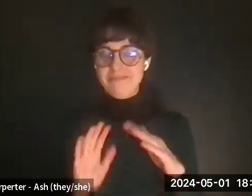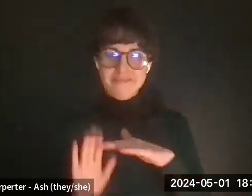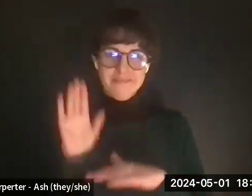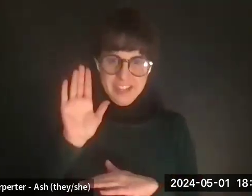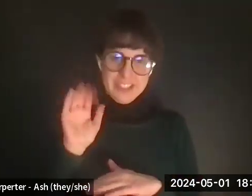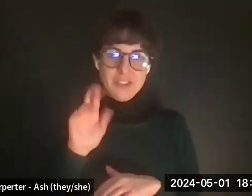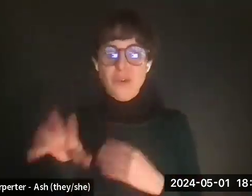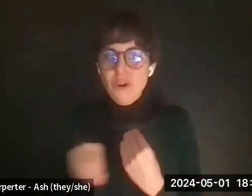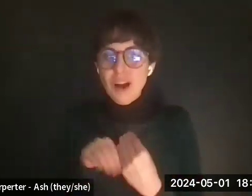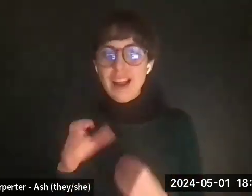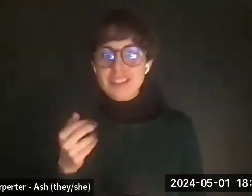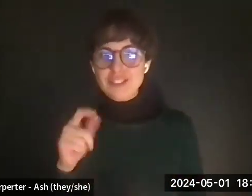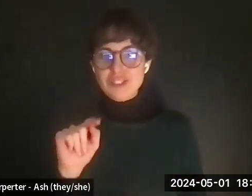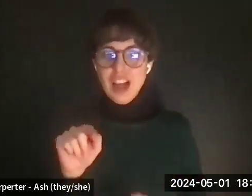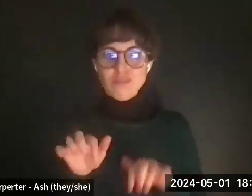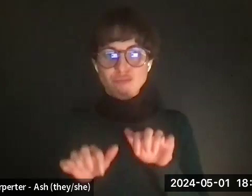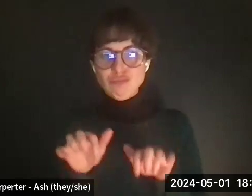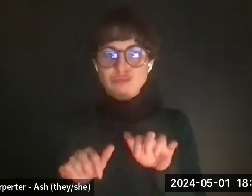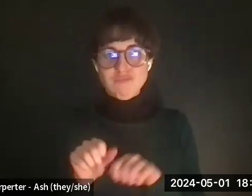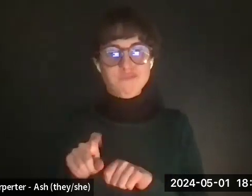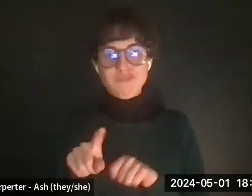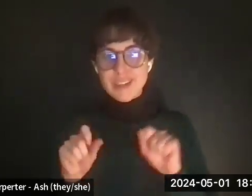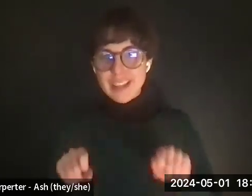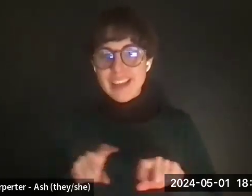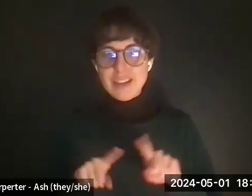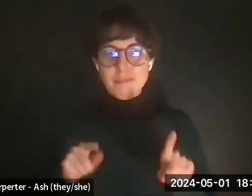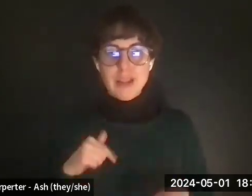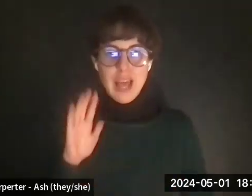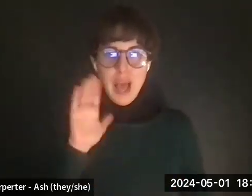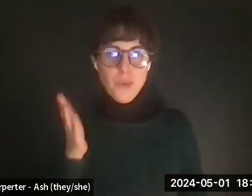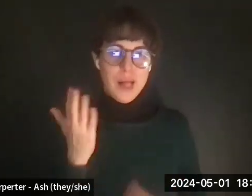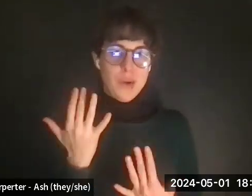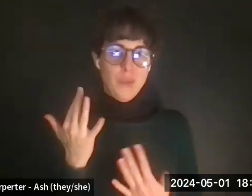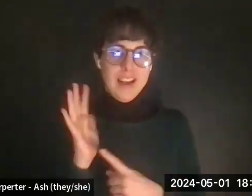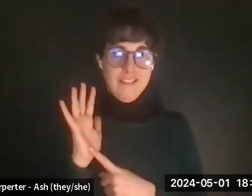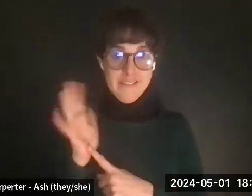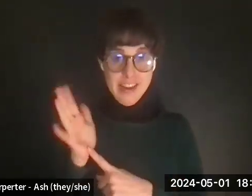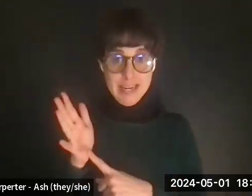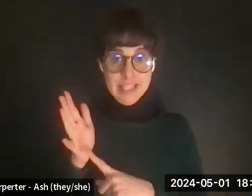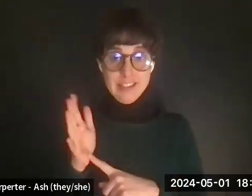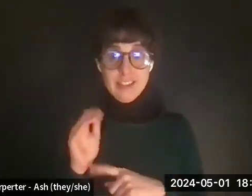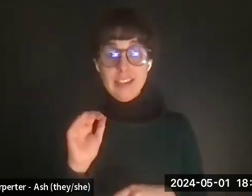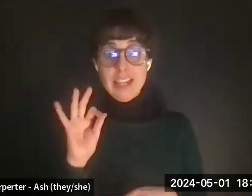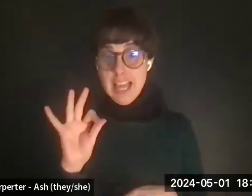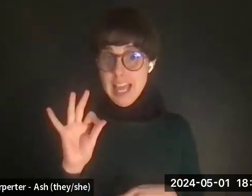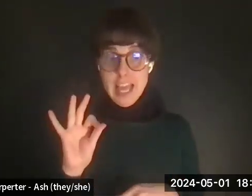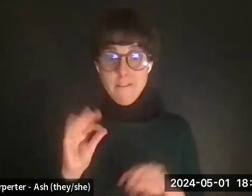But I will give us roughly here five minutes to see if we have any additional hands that would like